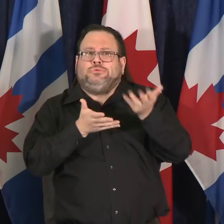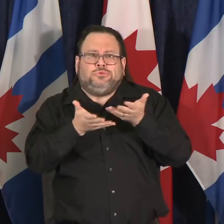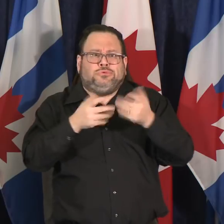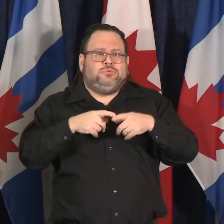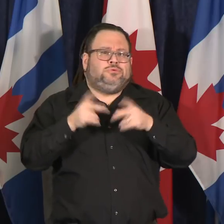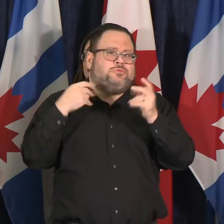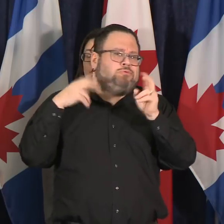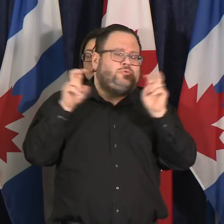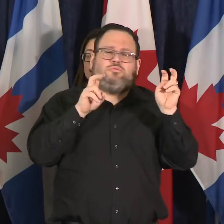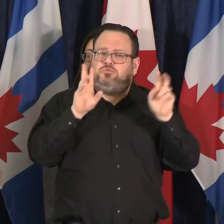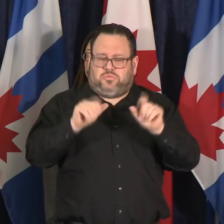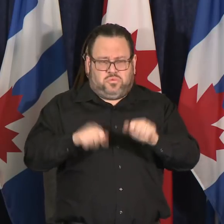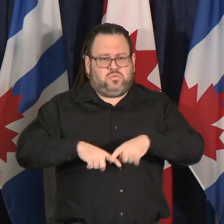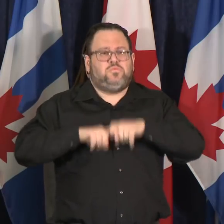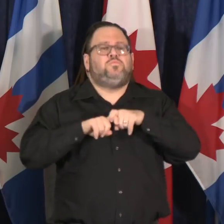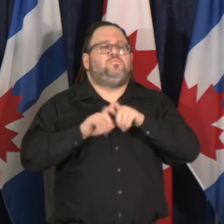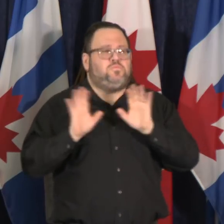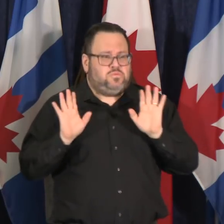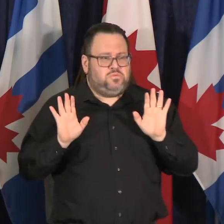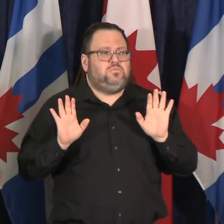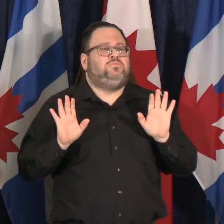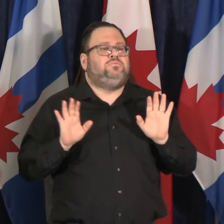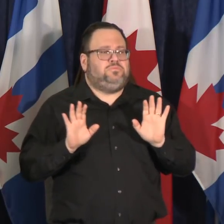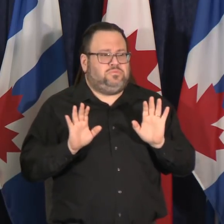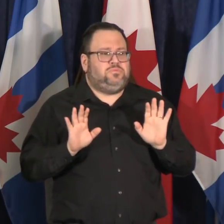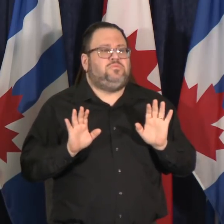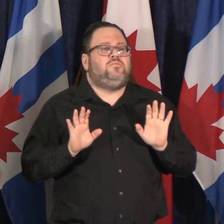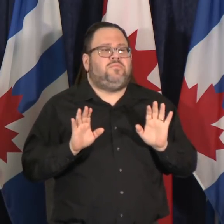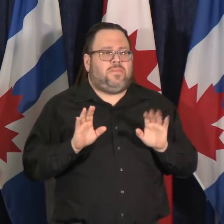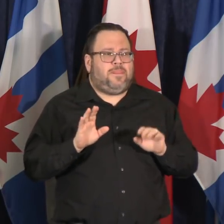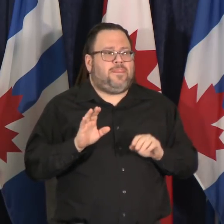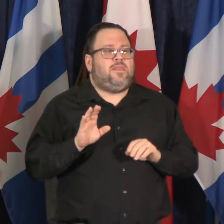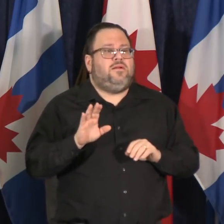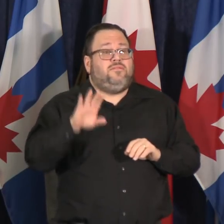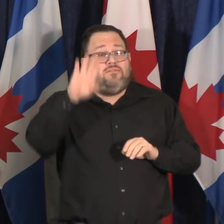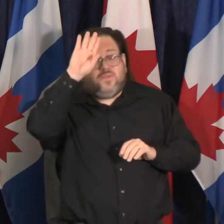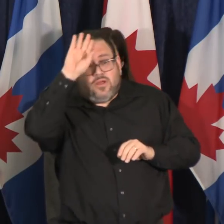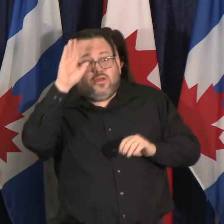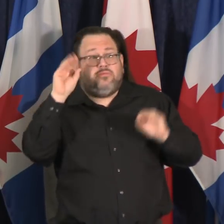including police service fire service and paramedic service emergency response